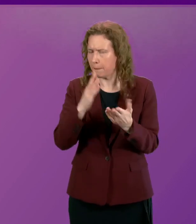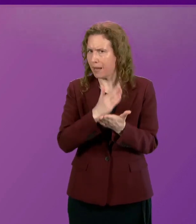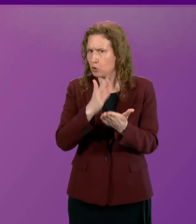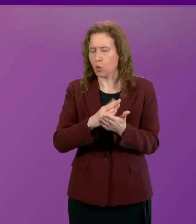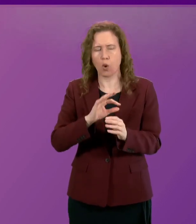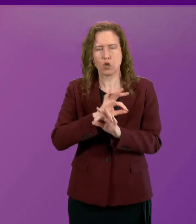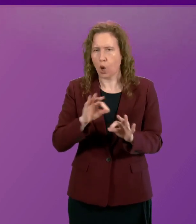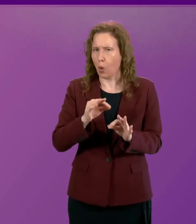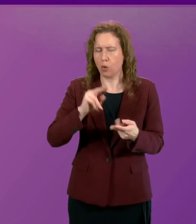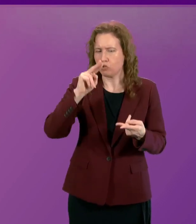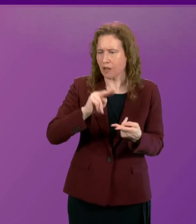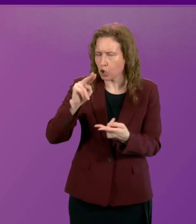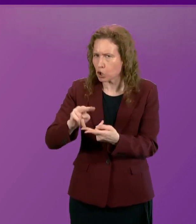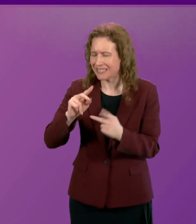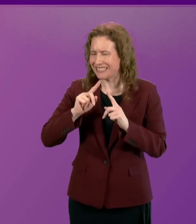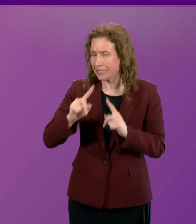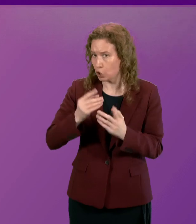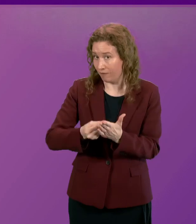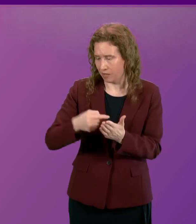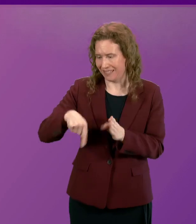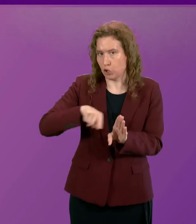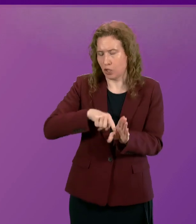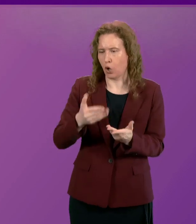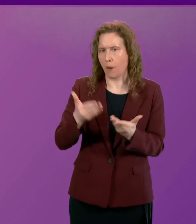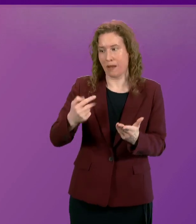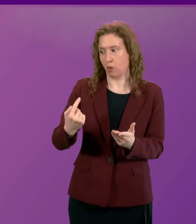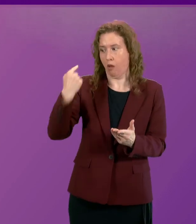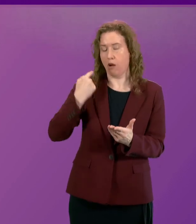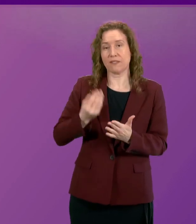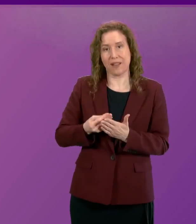teaching funding during this financial year compared with the previous one.